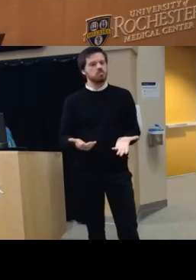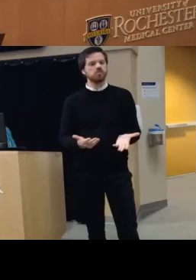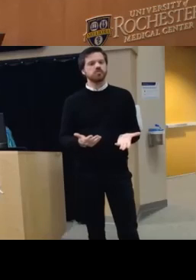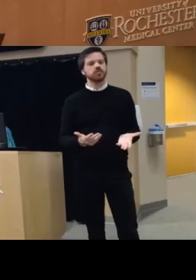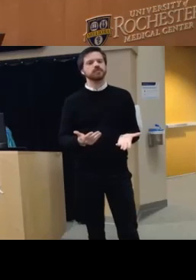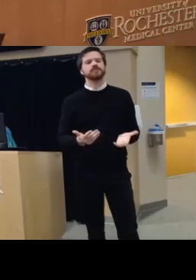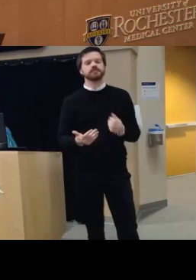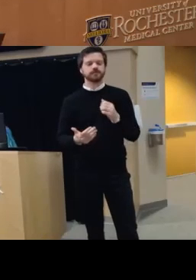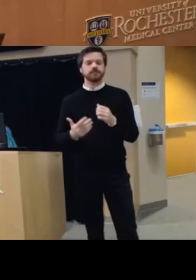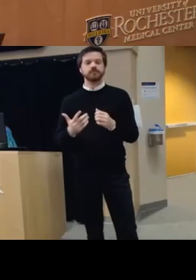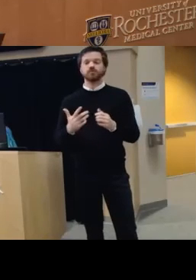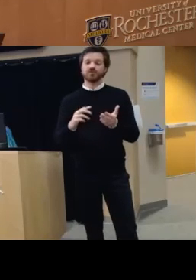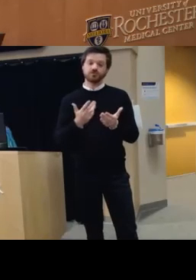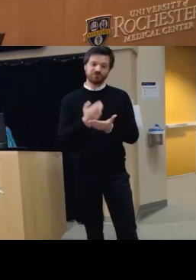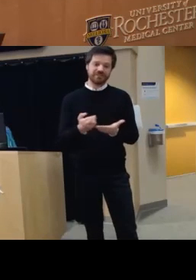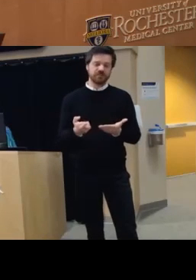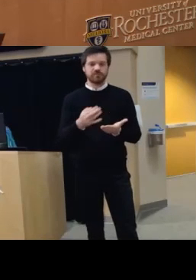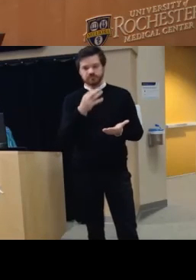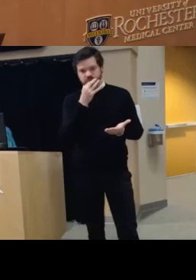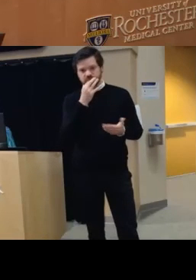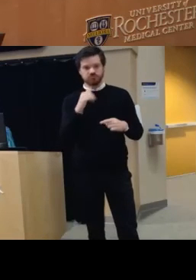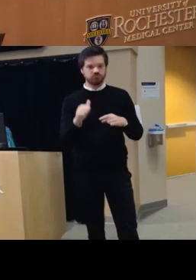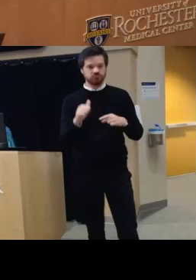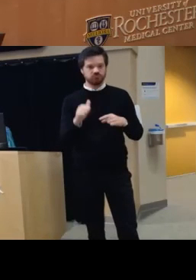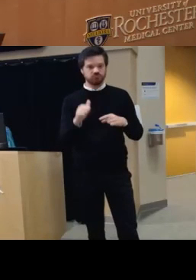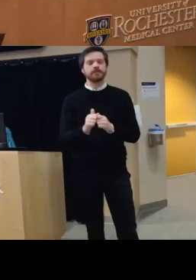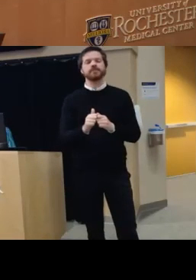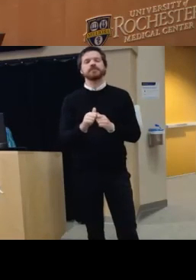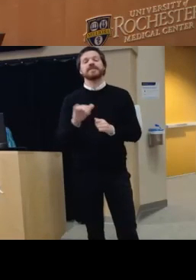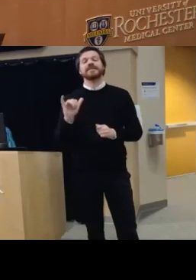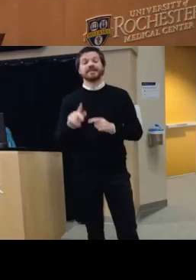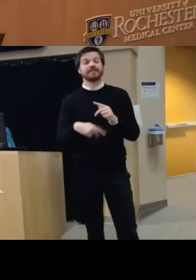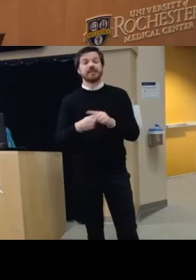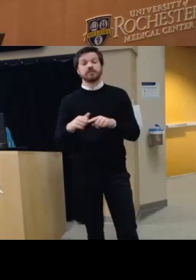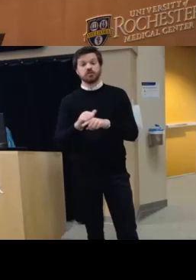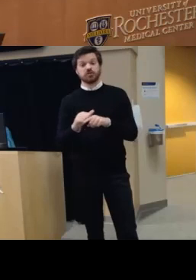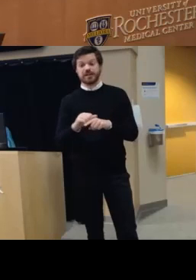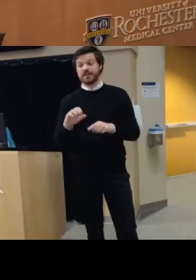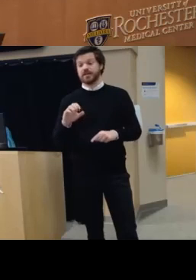expertise and the training of critical incident response Ur support and EAP um is really just